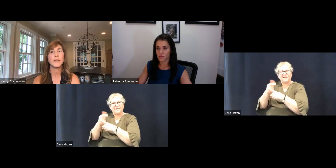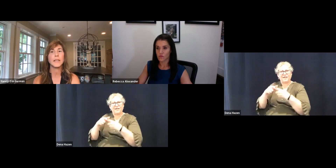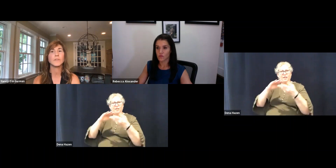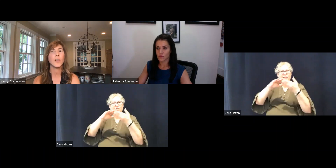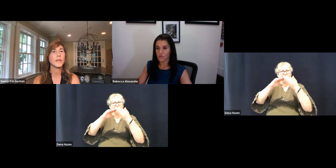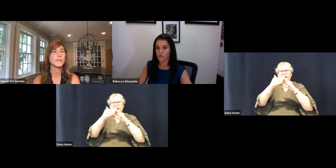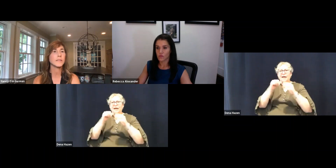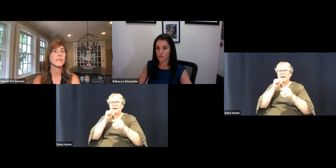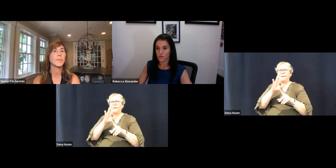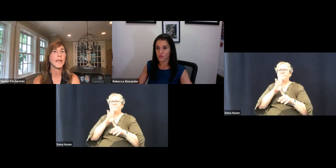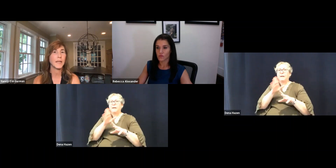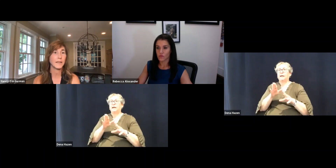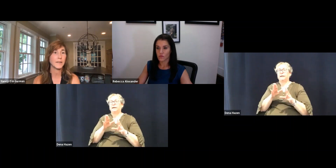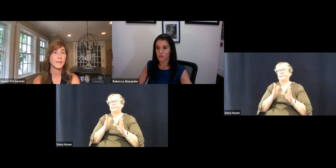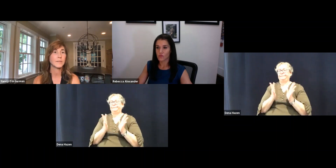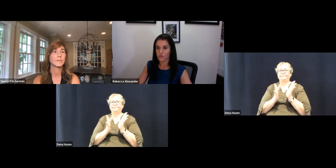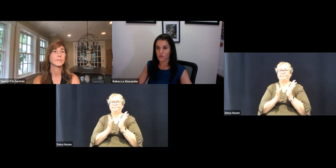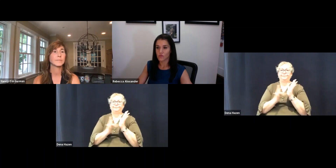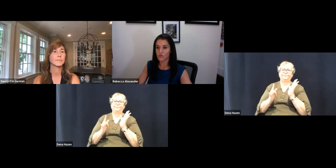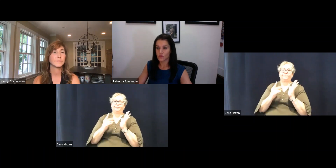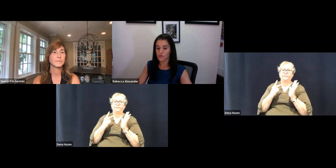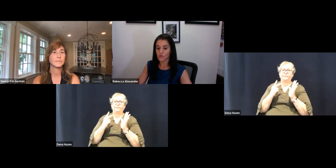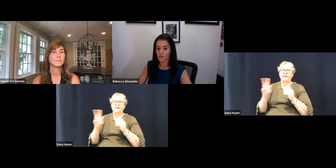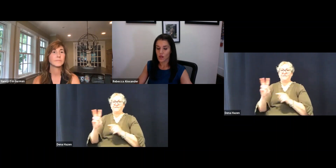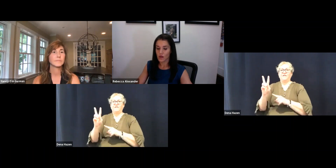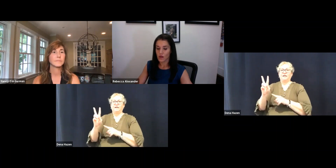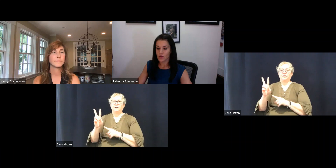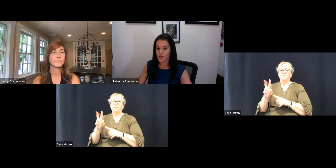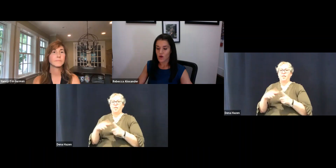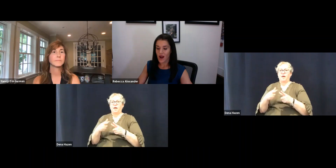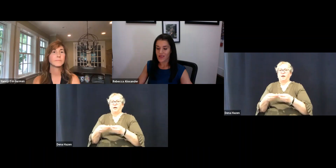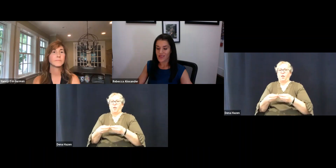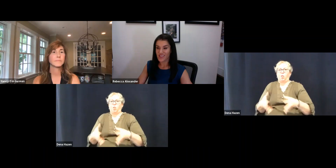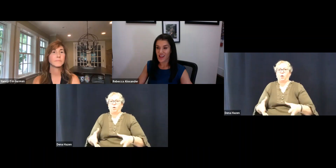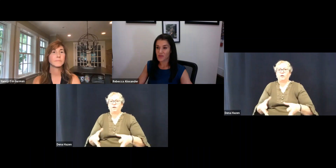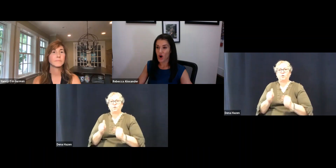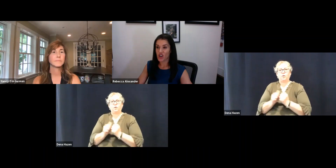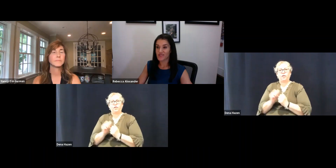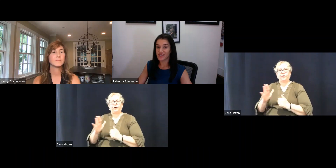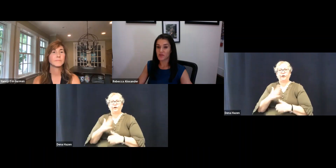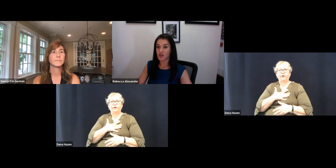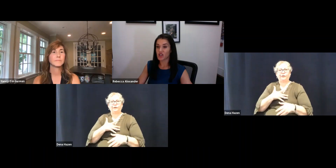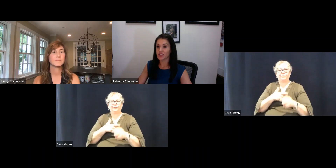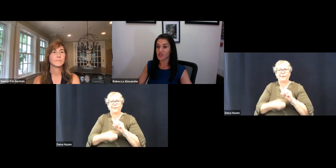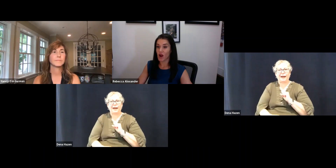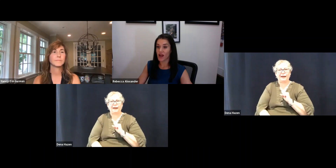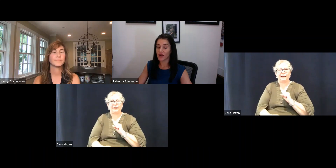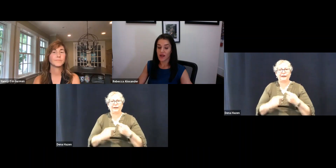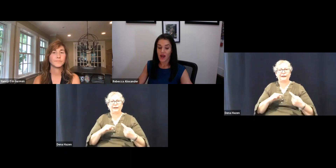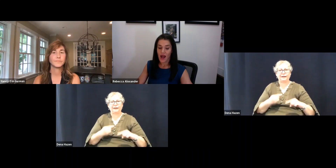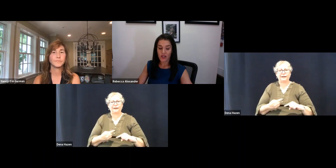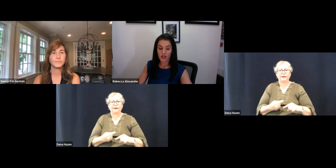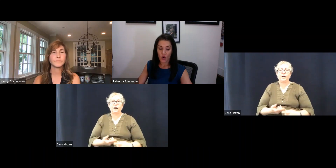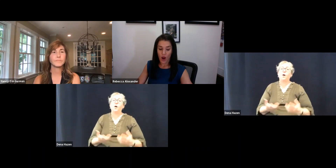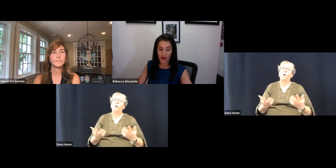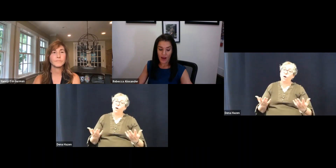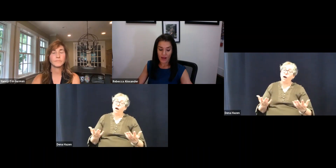and get lost in the pain? So I think that's part of the experience, right?